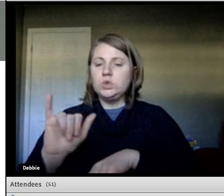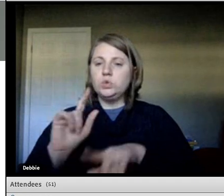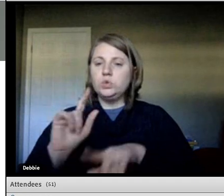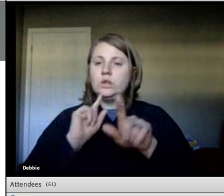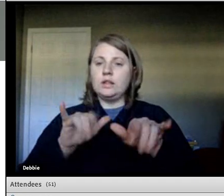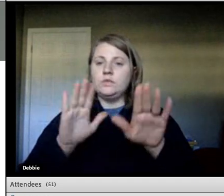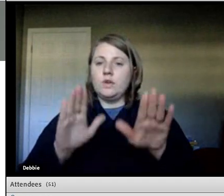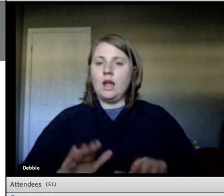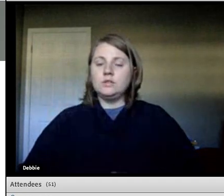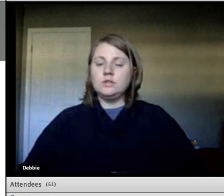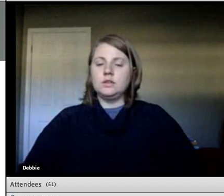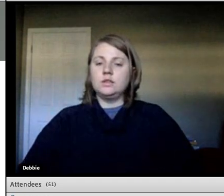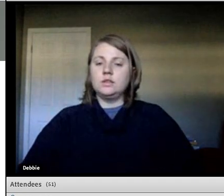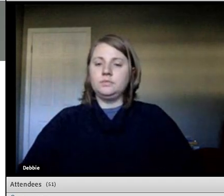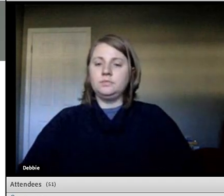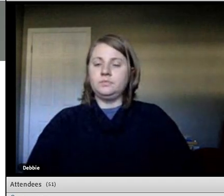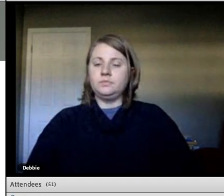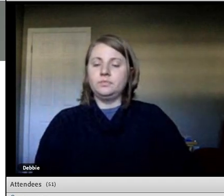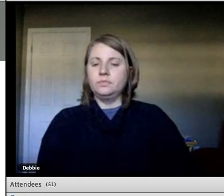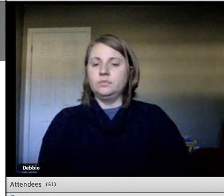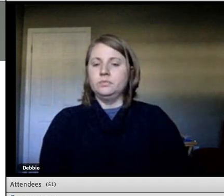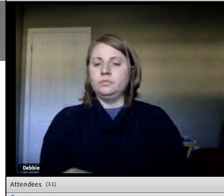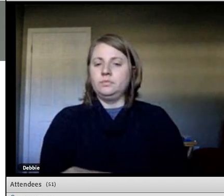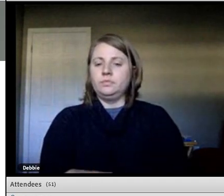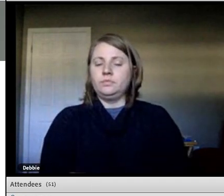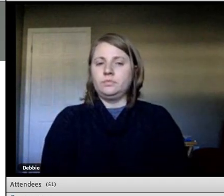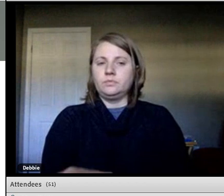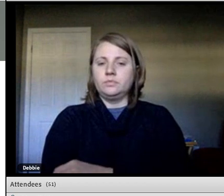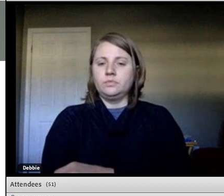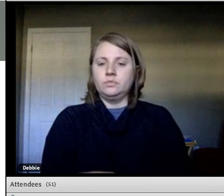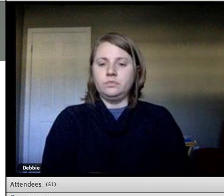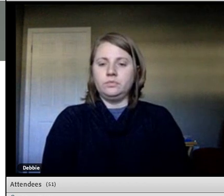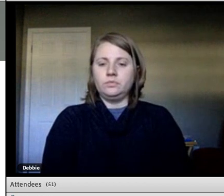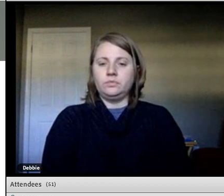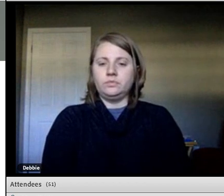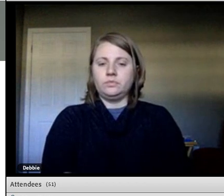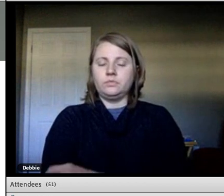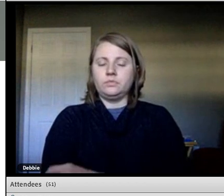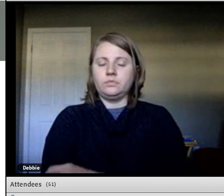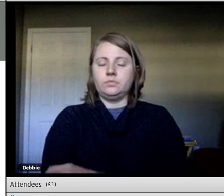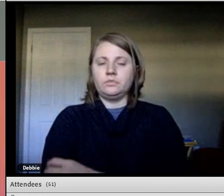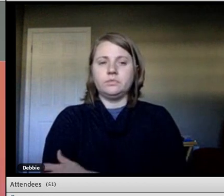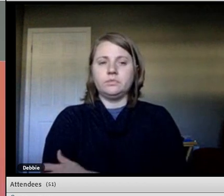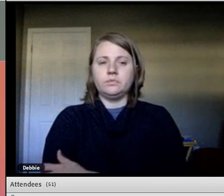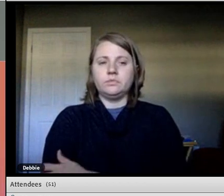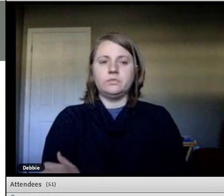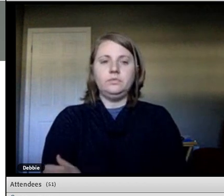So let's bounce on here to Library Resources.